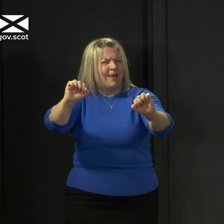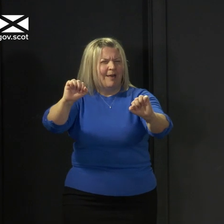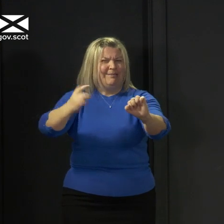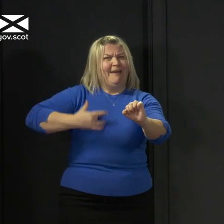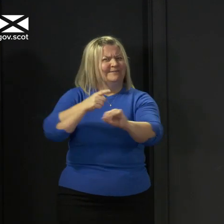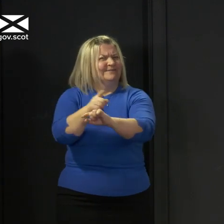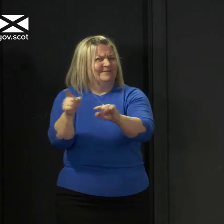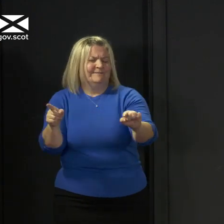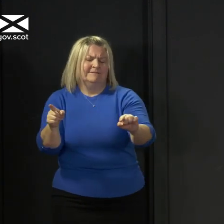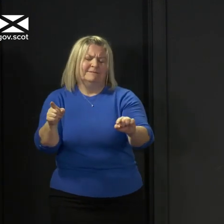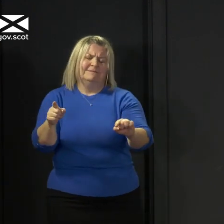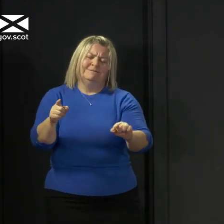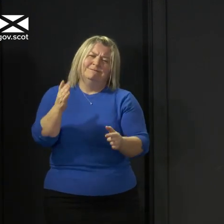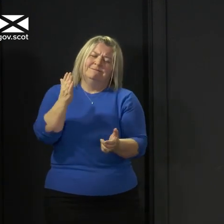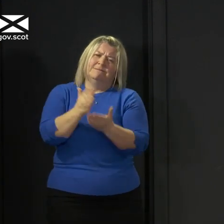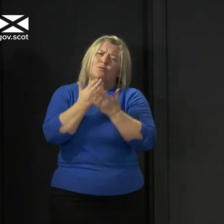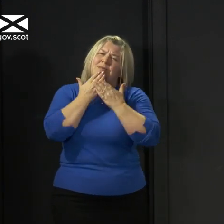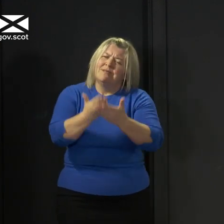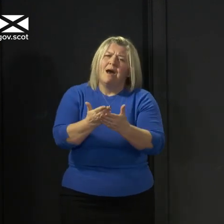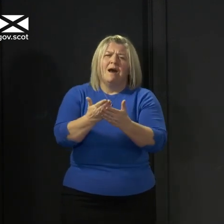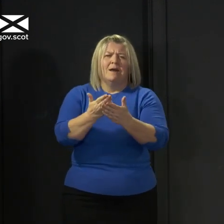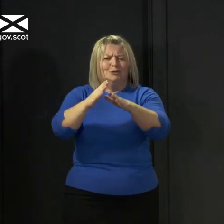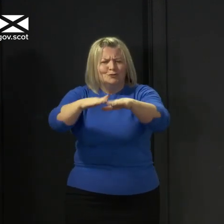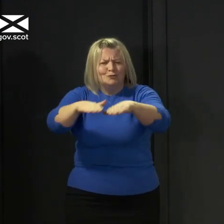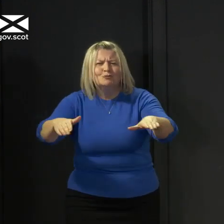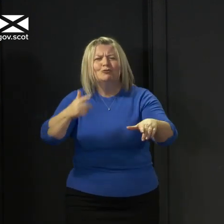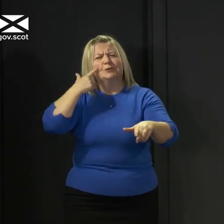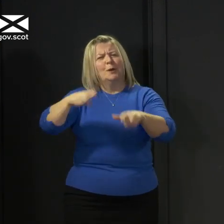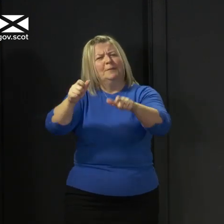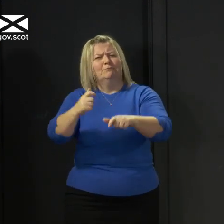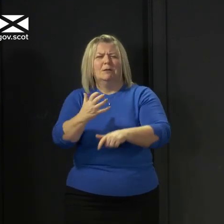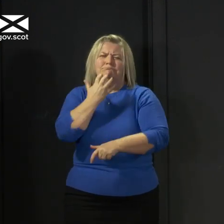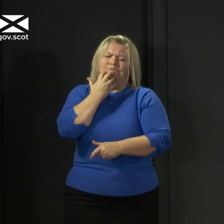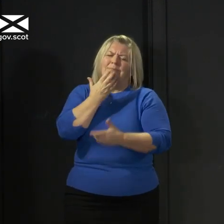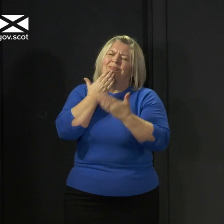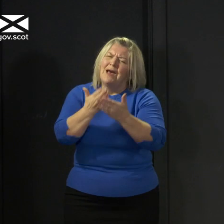for putting up with this disruption so well I also want to say a special thank